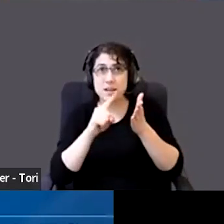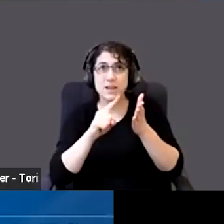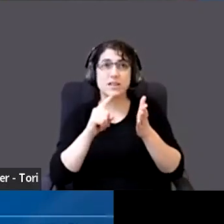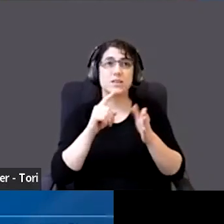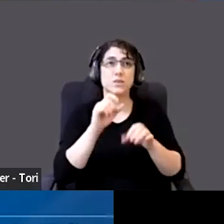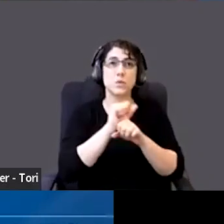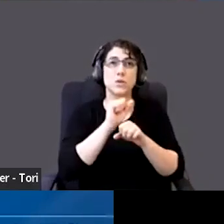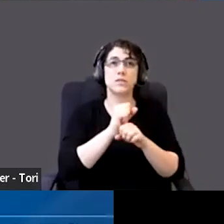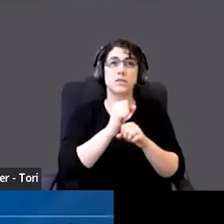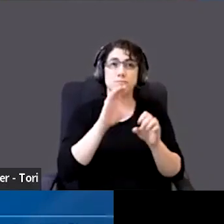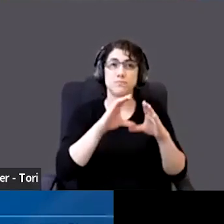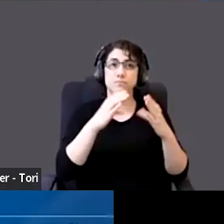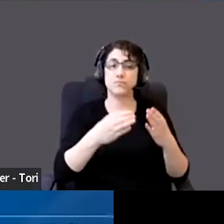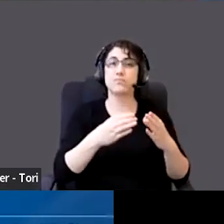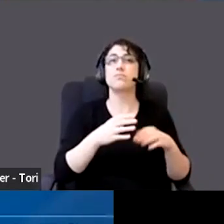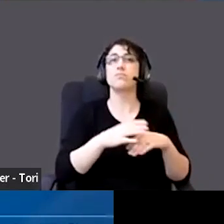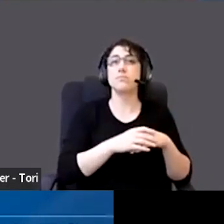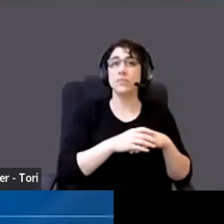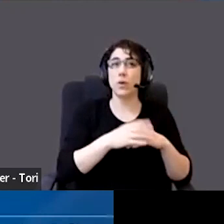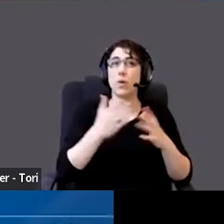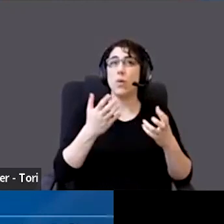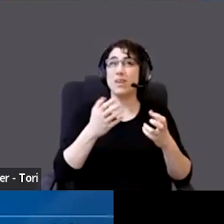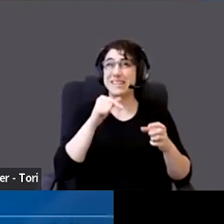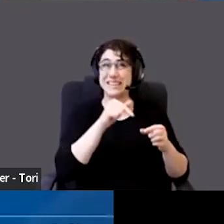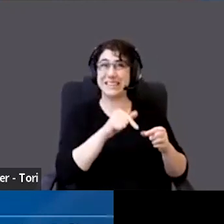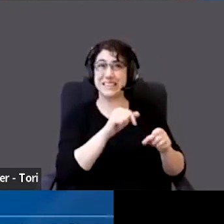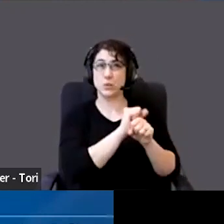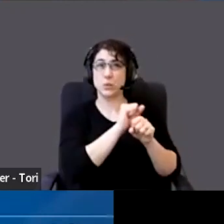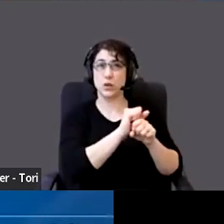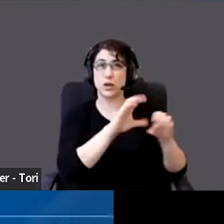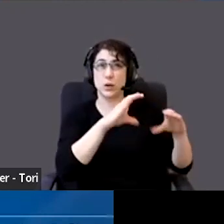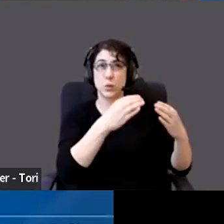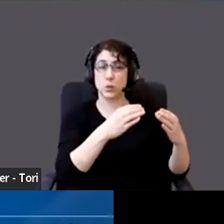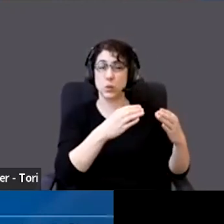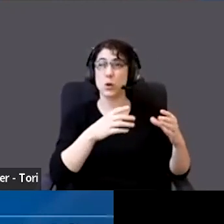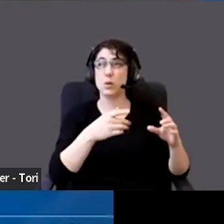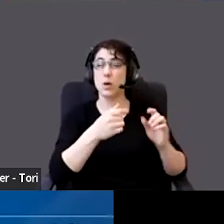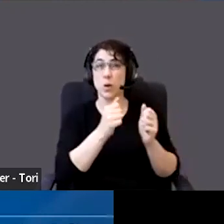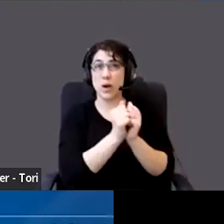out the membership of this working group with outside members beyond the ACD.